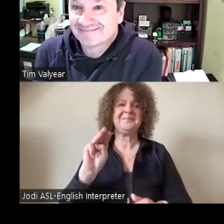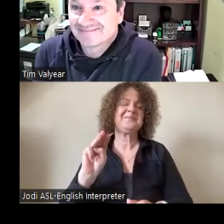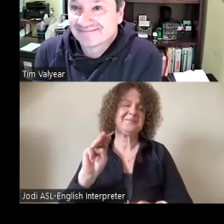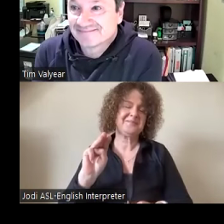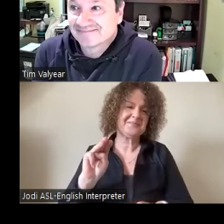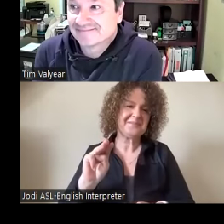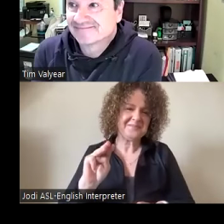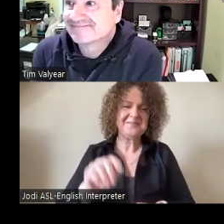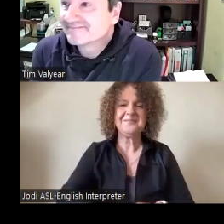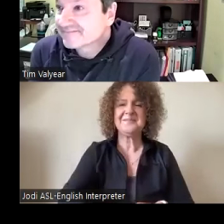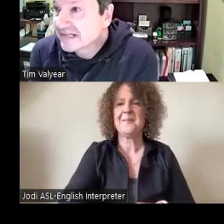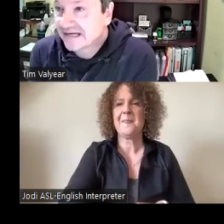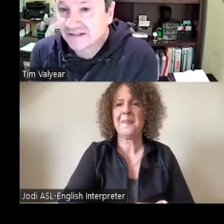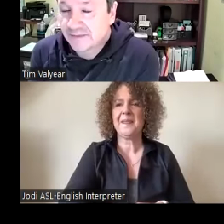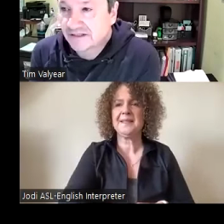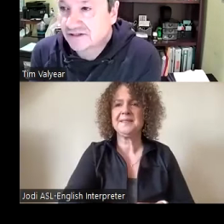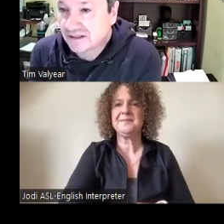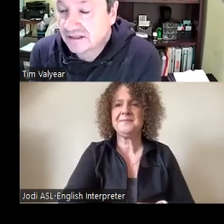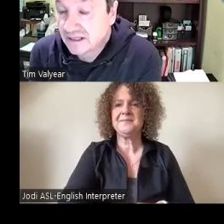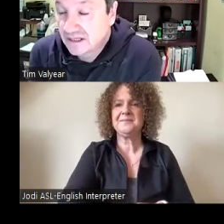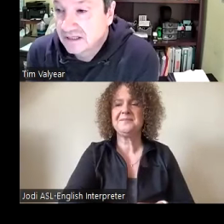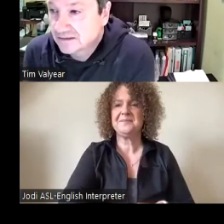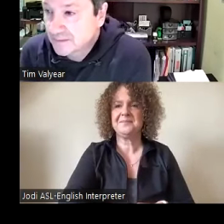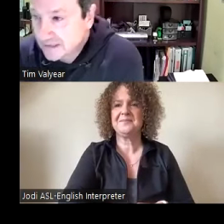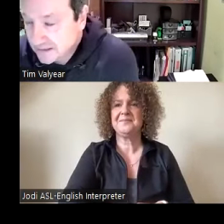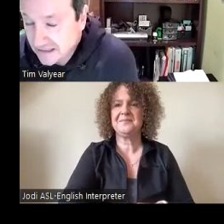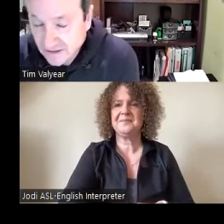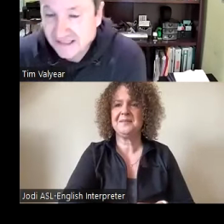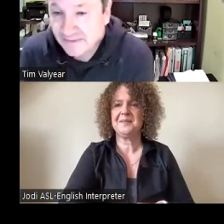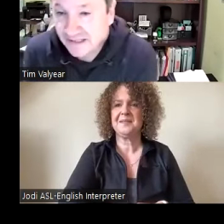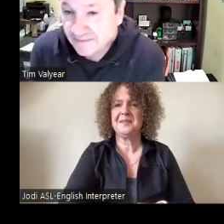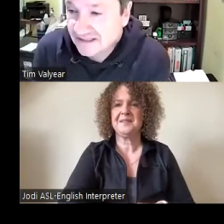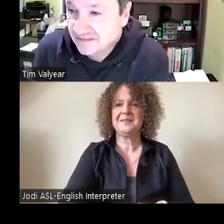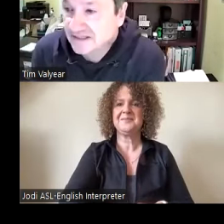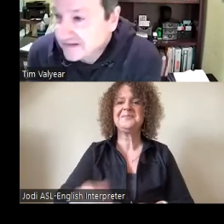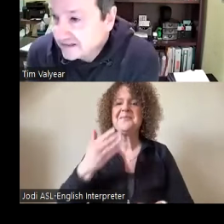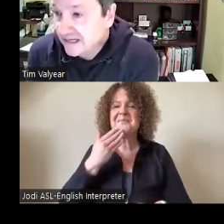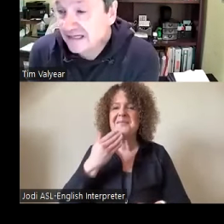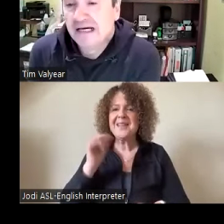marketing development and implementation. I will pass the presentation on to